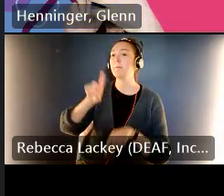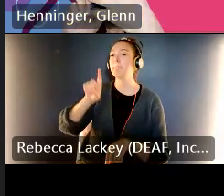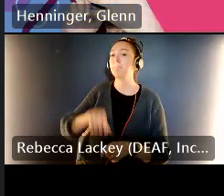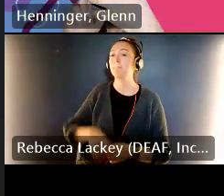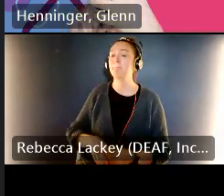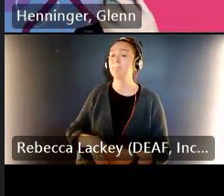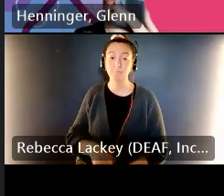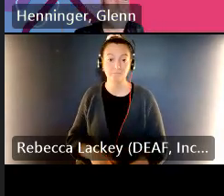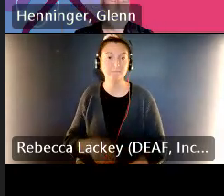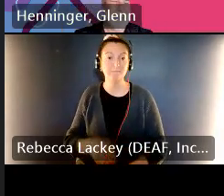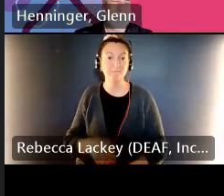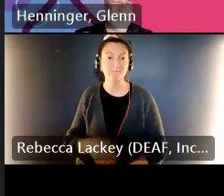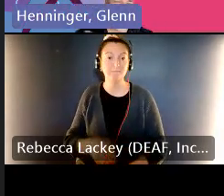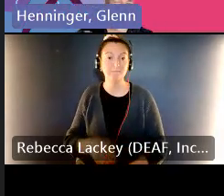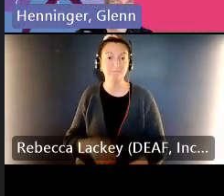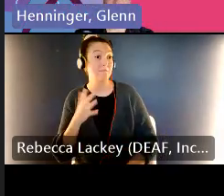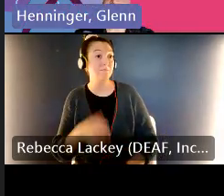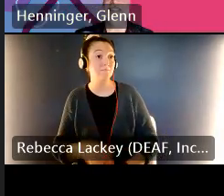I did and it's working.